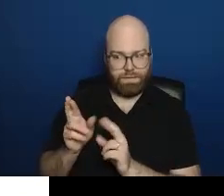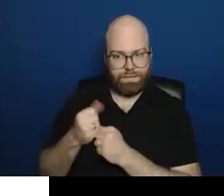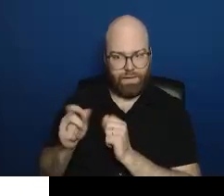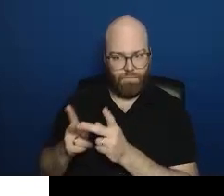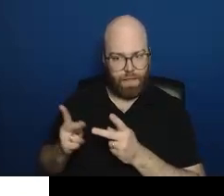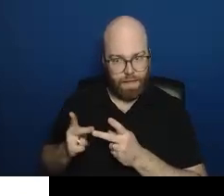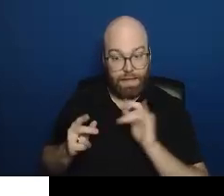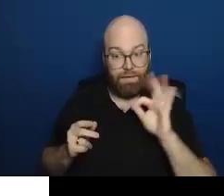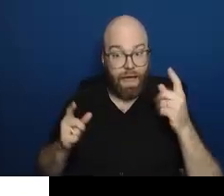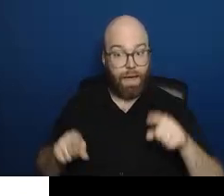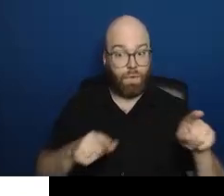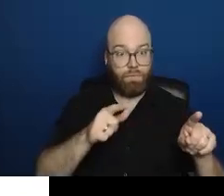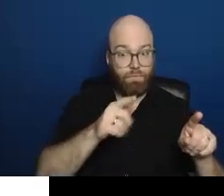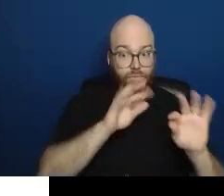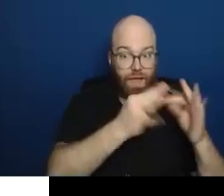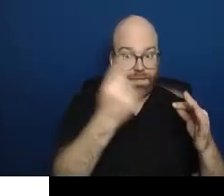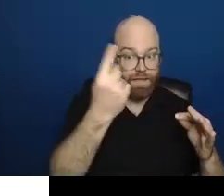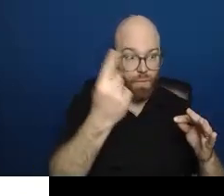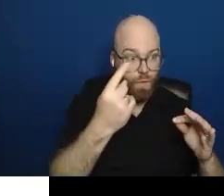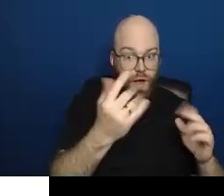for instance, having their identity documents, medical records,